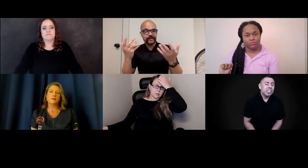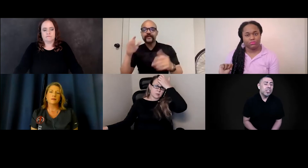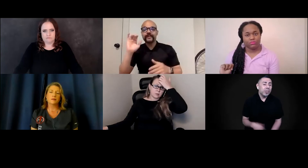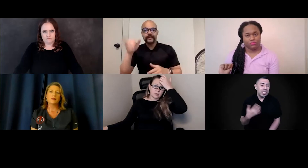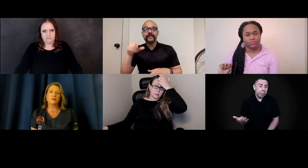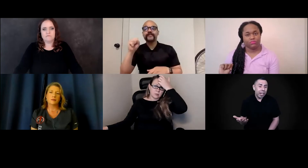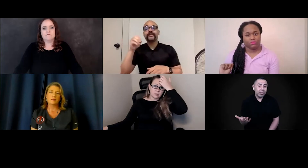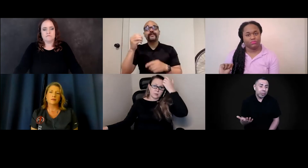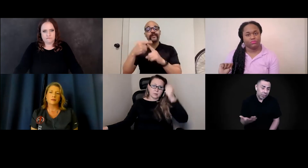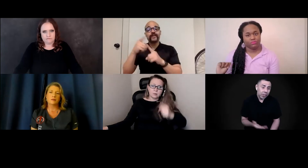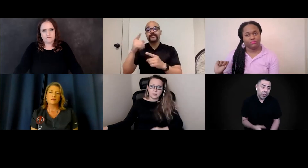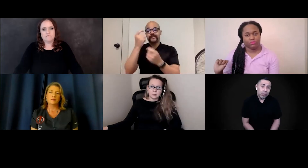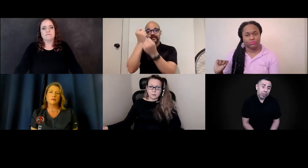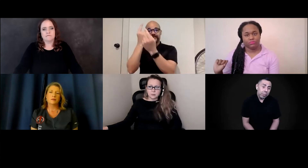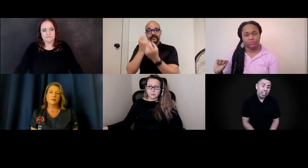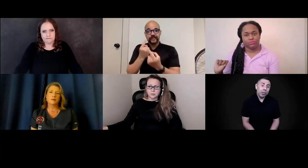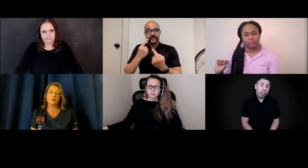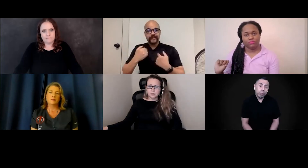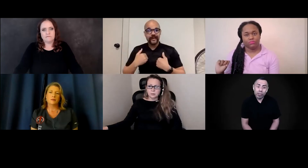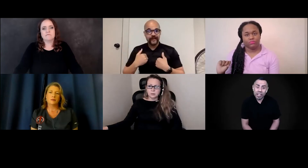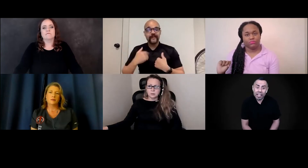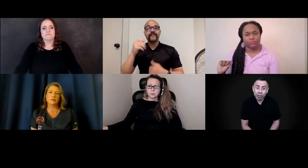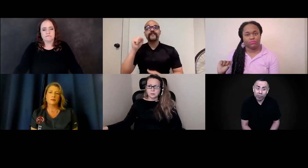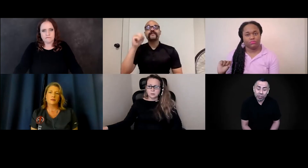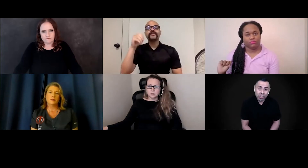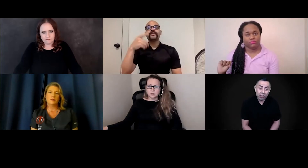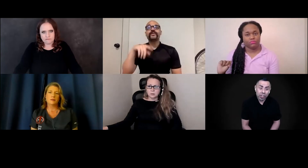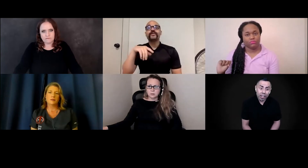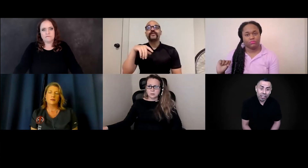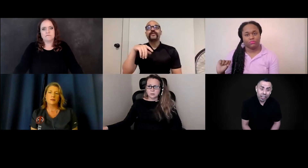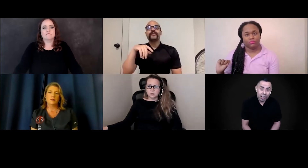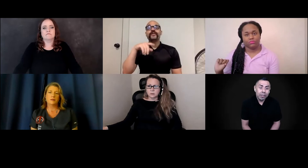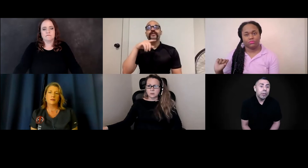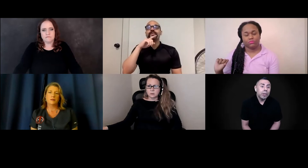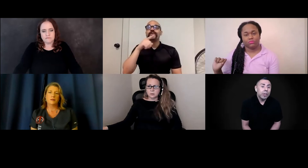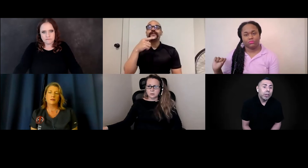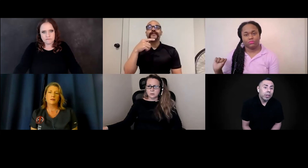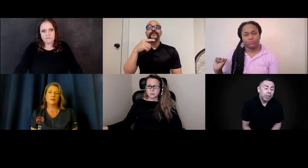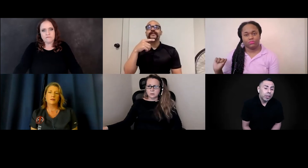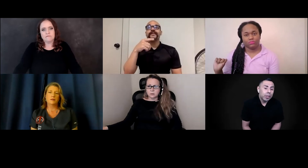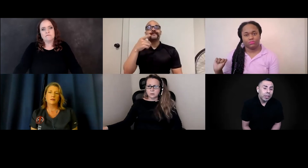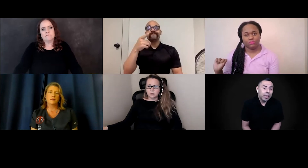So there is an impact depending on whether a person has certification or not.